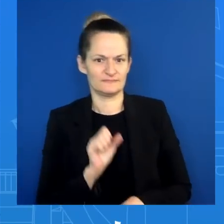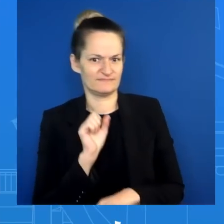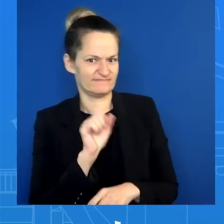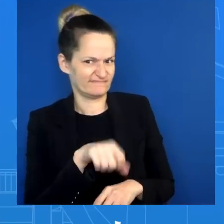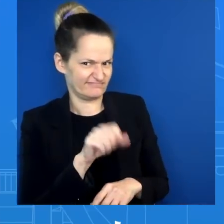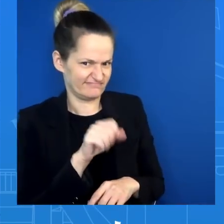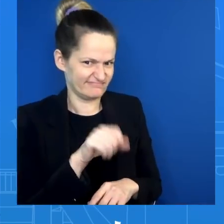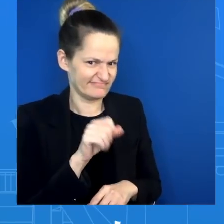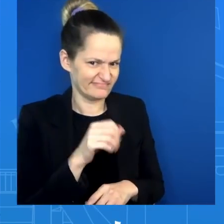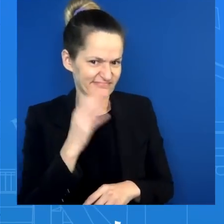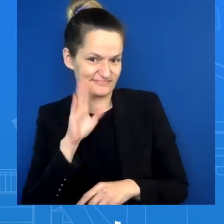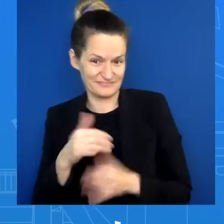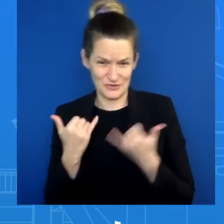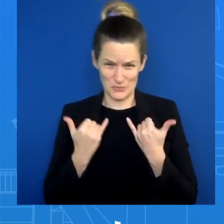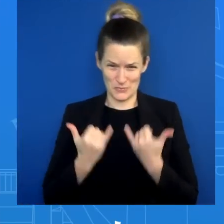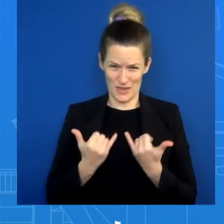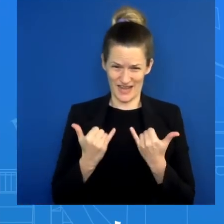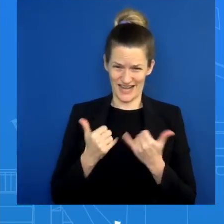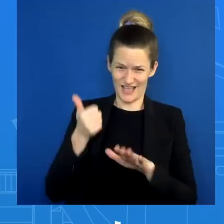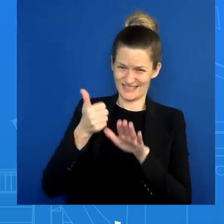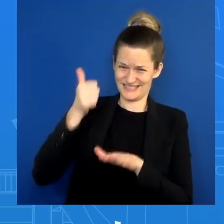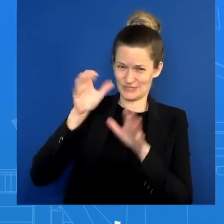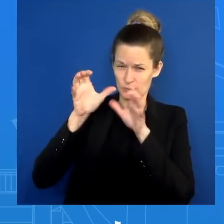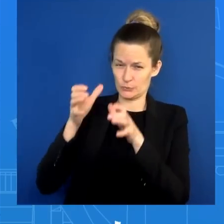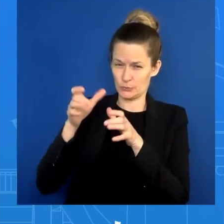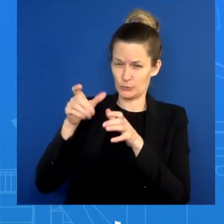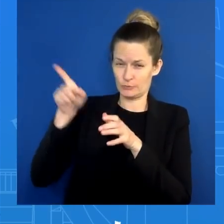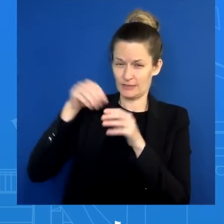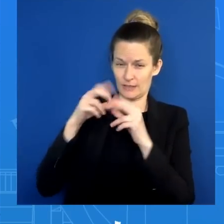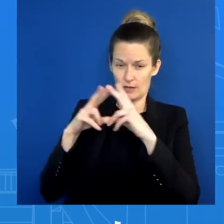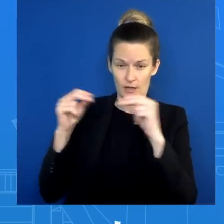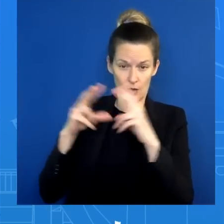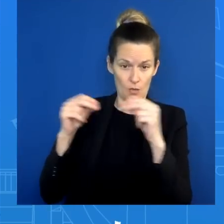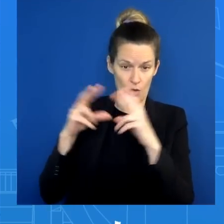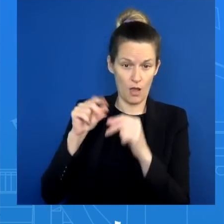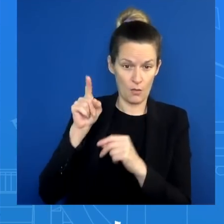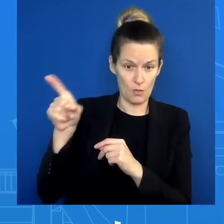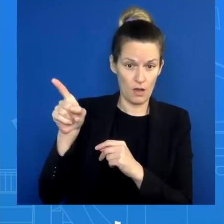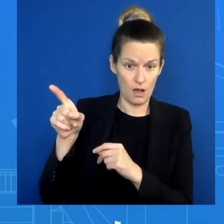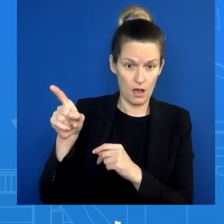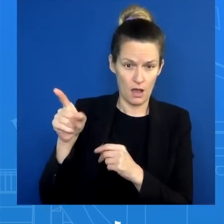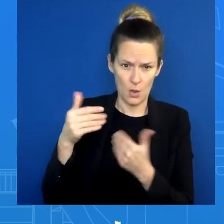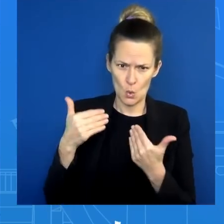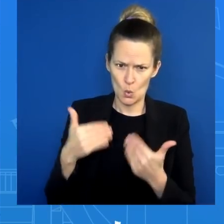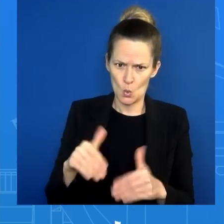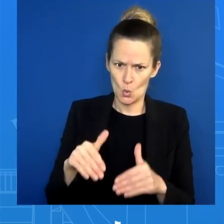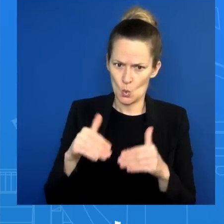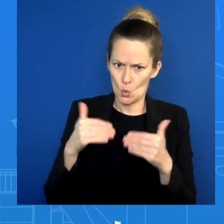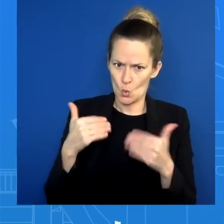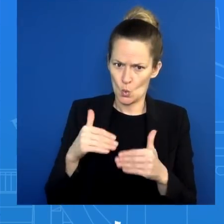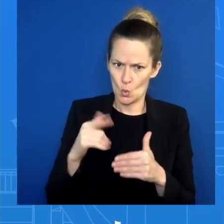including the imprisonment of Democratic leaders, members of the political opposition, students and journalists.